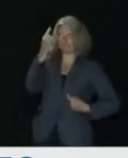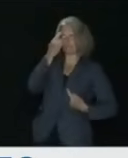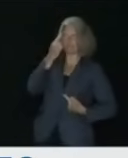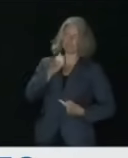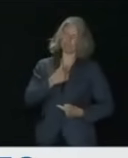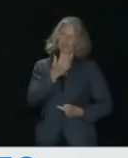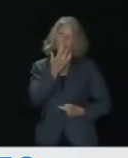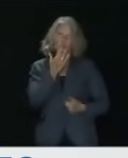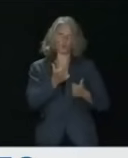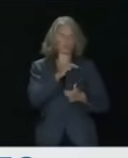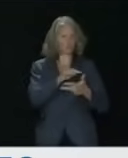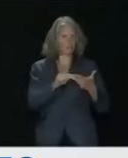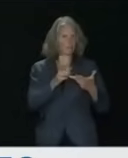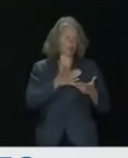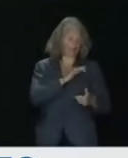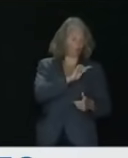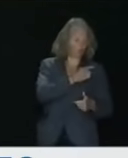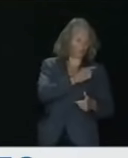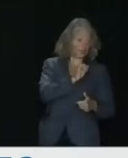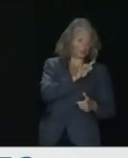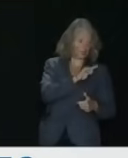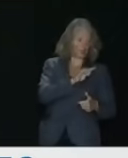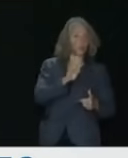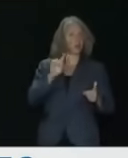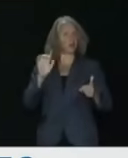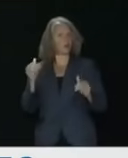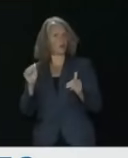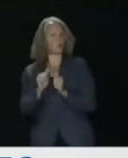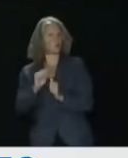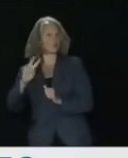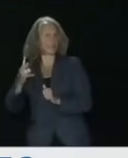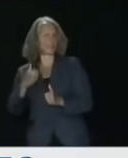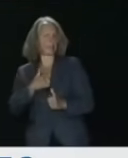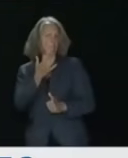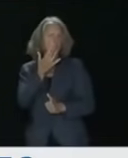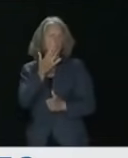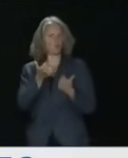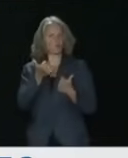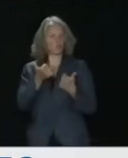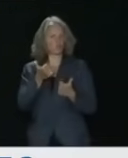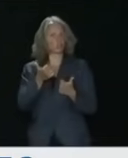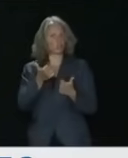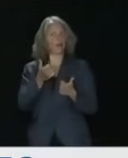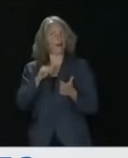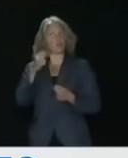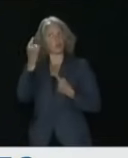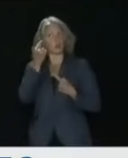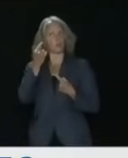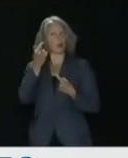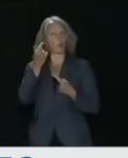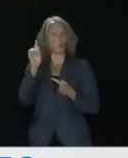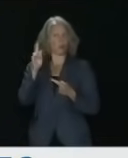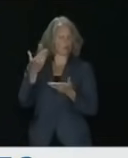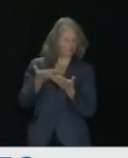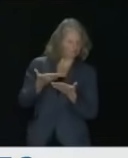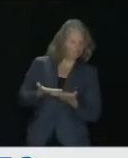ACCOUNT AS PEOPLE BALANCE THE RISK BENEFIT AGAINST THE EPIDEMIOLOGY IN THEIR LOCAL